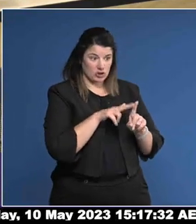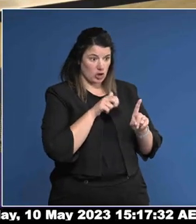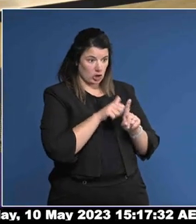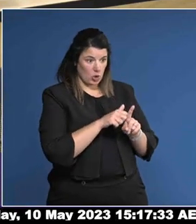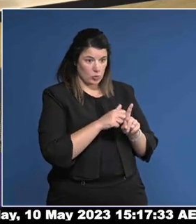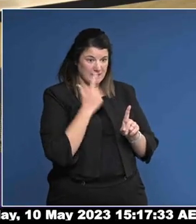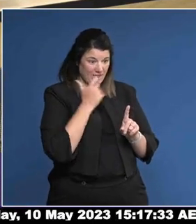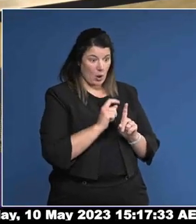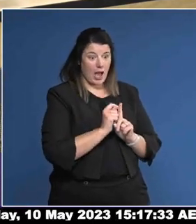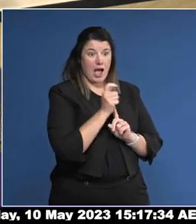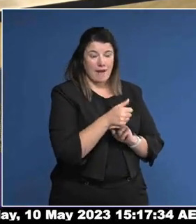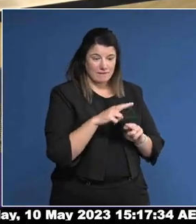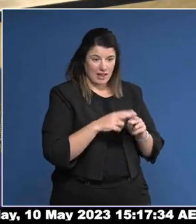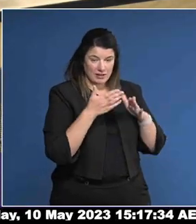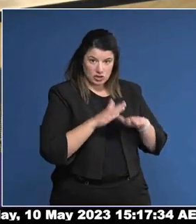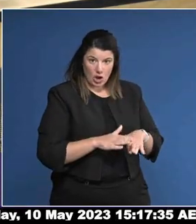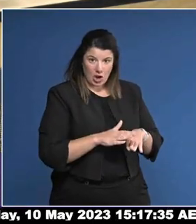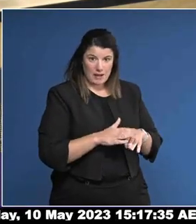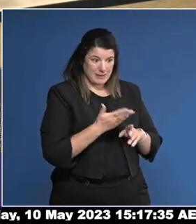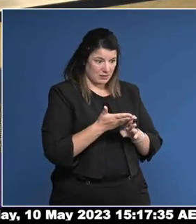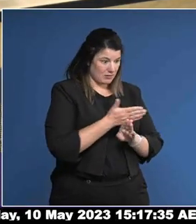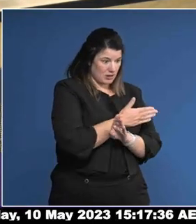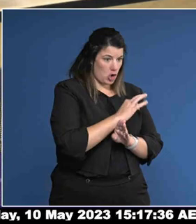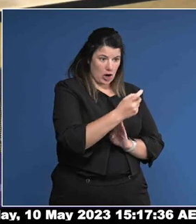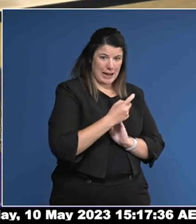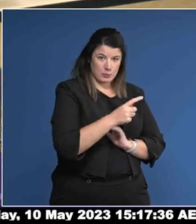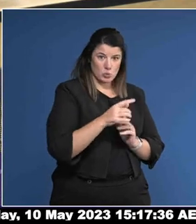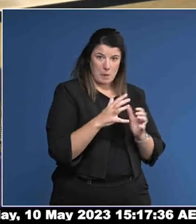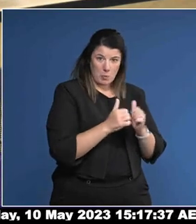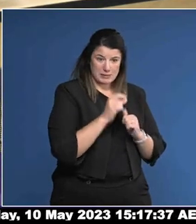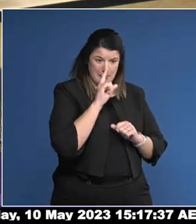I can't comment on that. It's an inference that you draw.